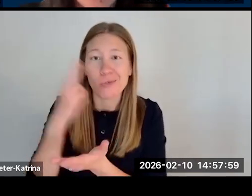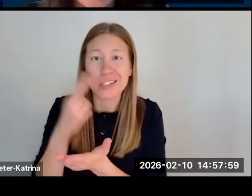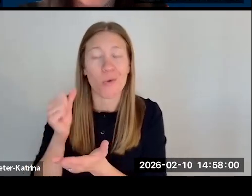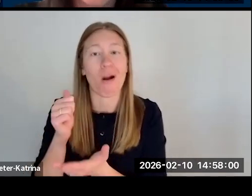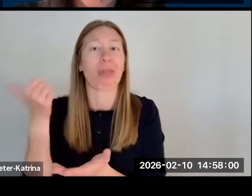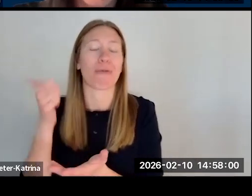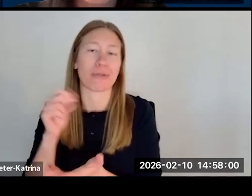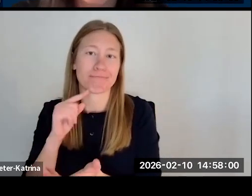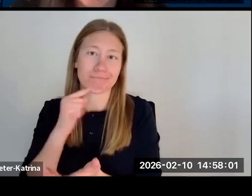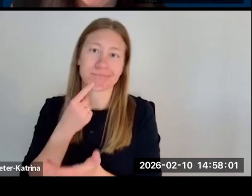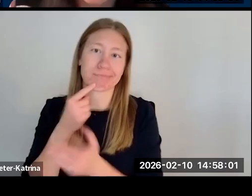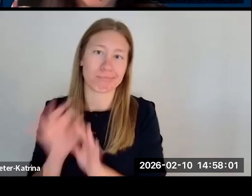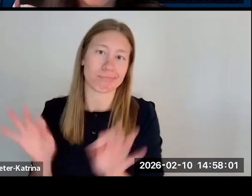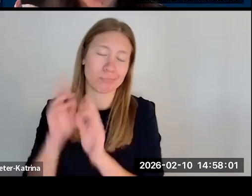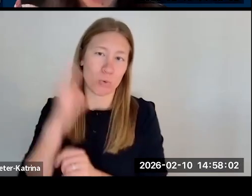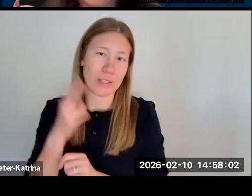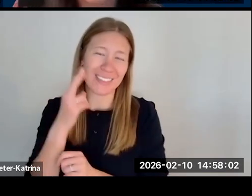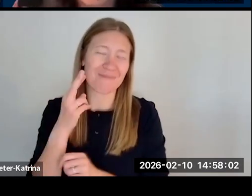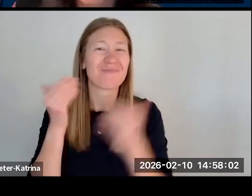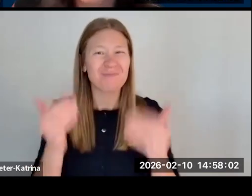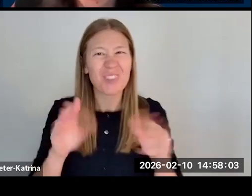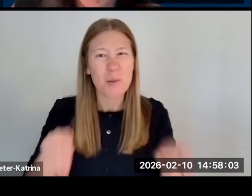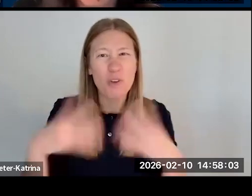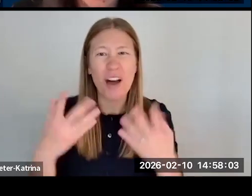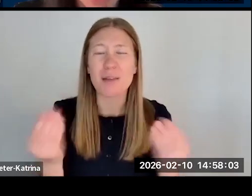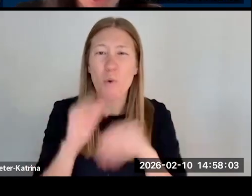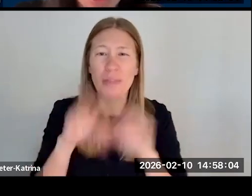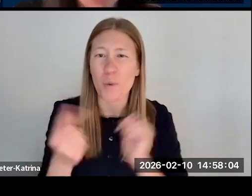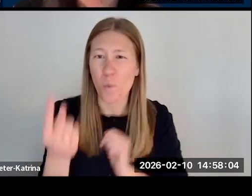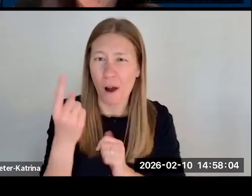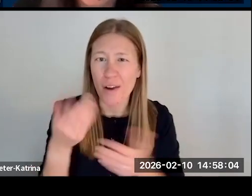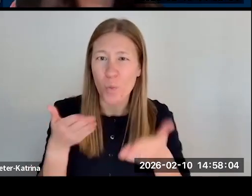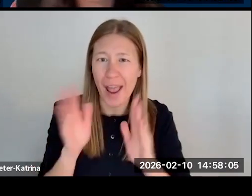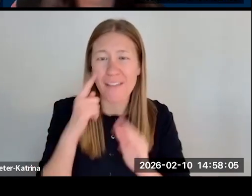make sure you provide more than one way for people to access that content.